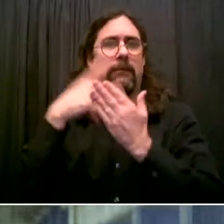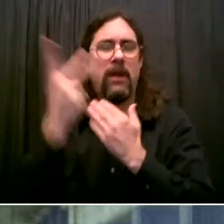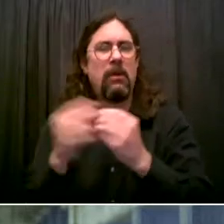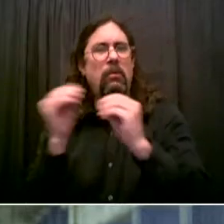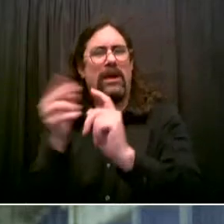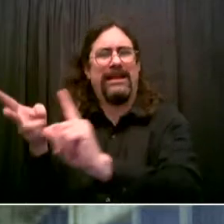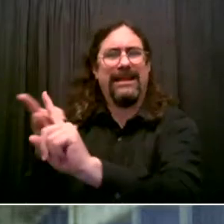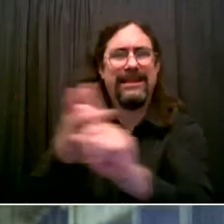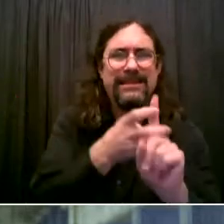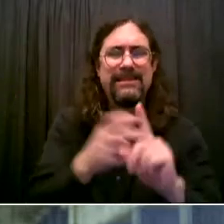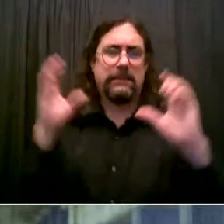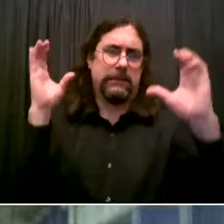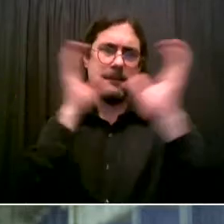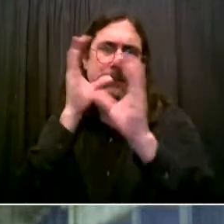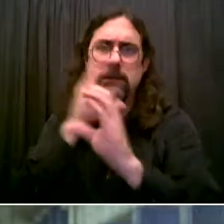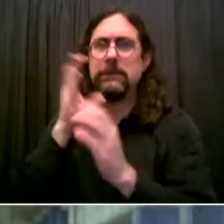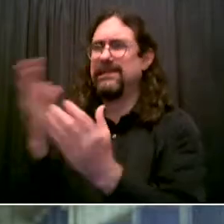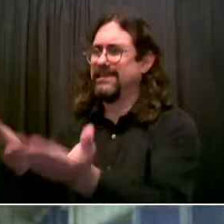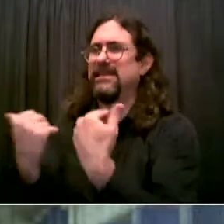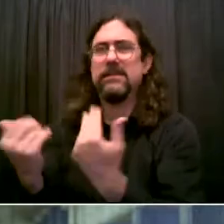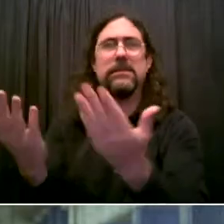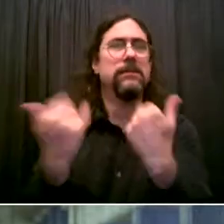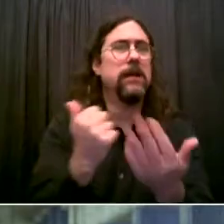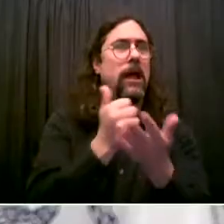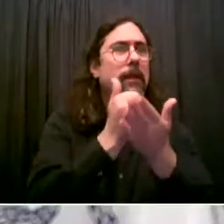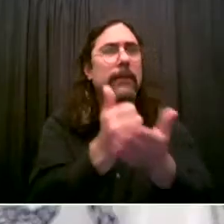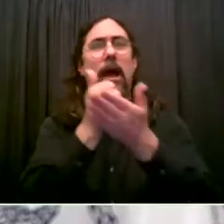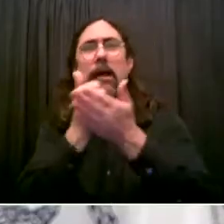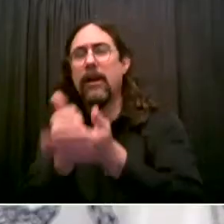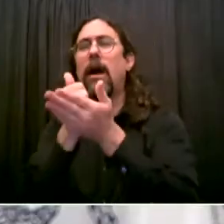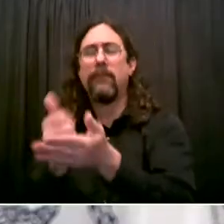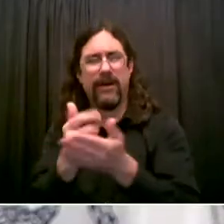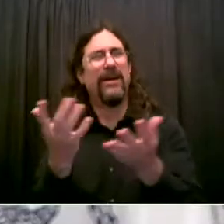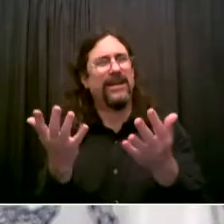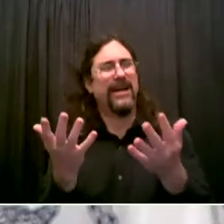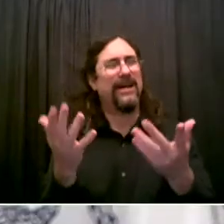WHERE WE NEEDED THEM TO GIVE AN OUTLOOK FOR A BETTER AND